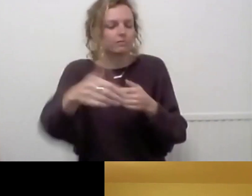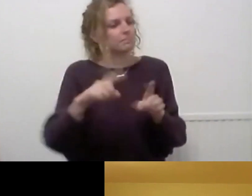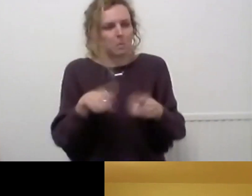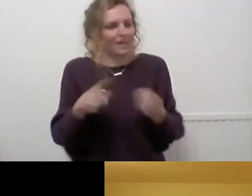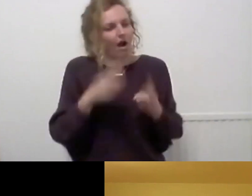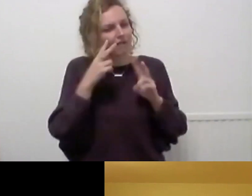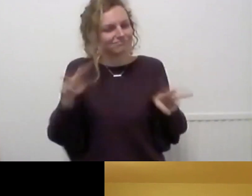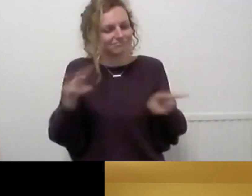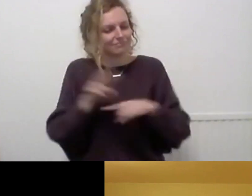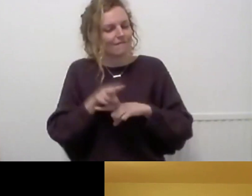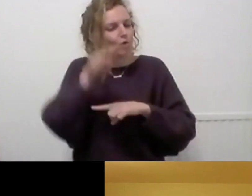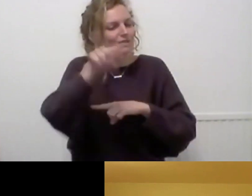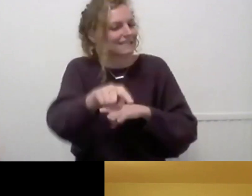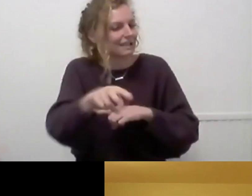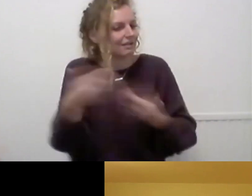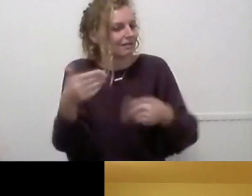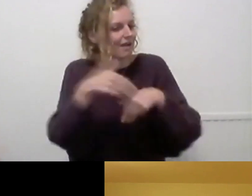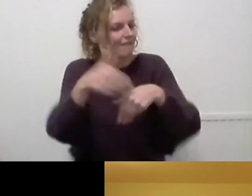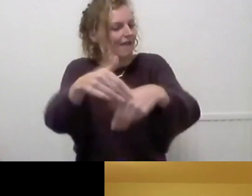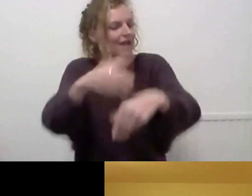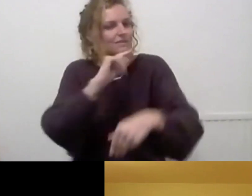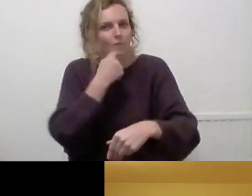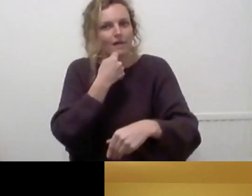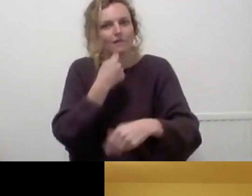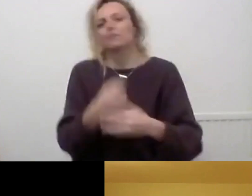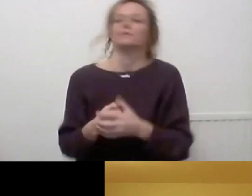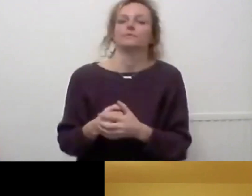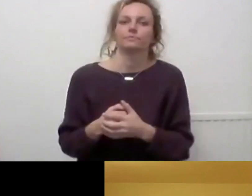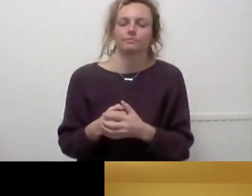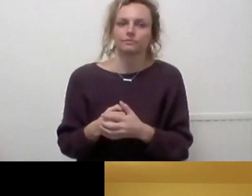plenty of people who average spiritual fibrosis and the short of breath walking up the stairs,